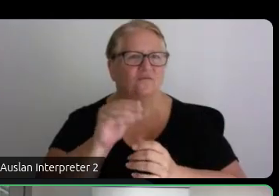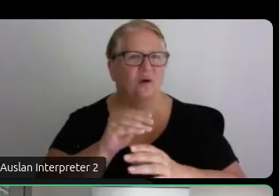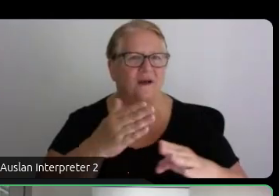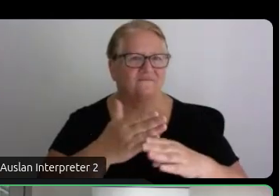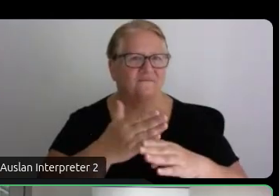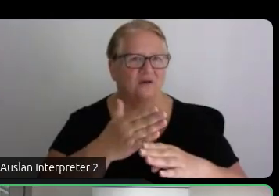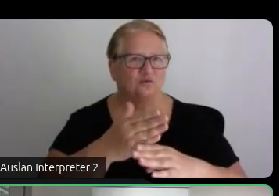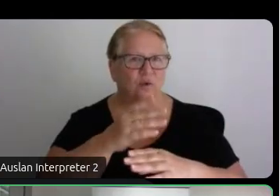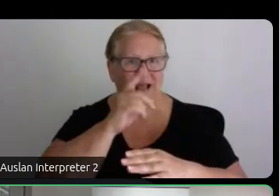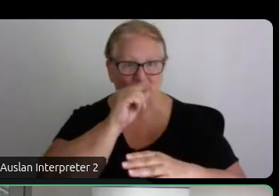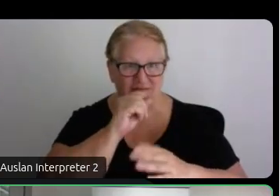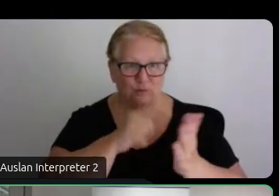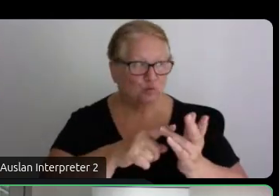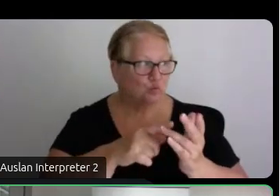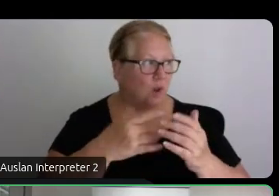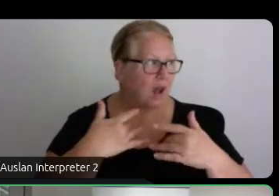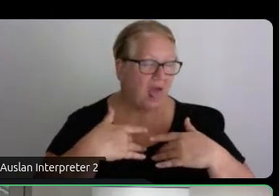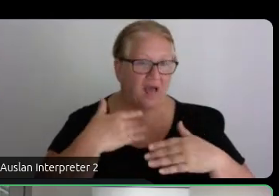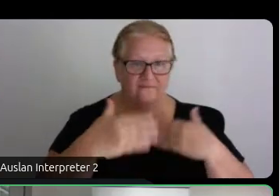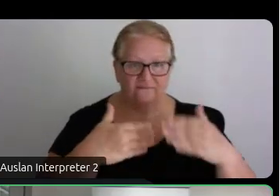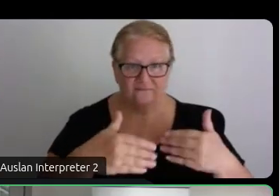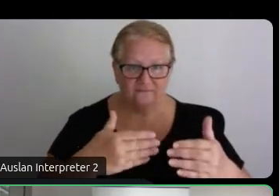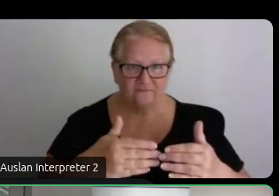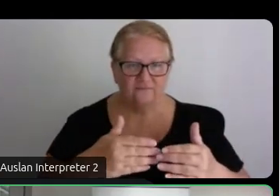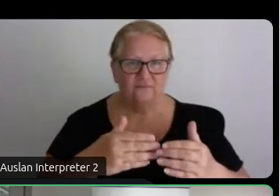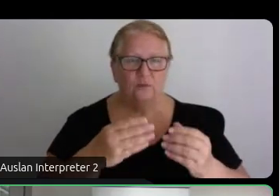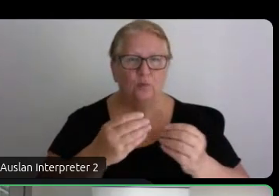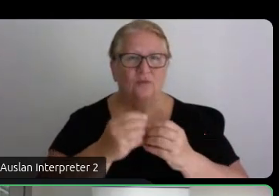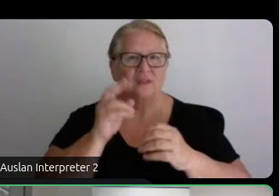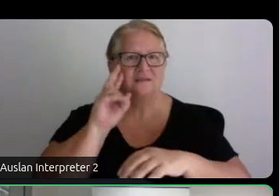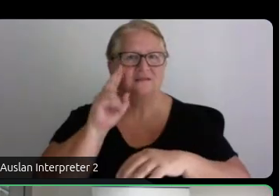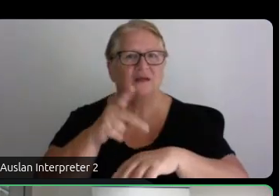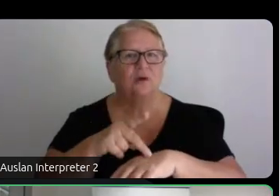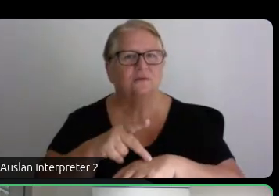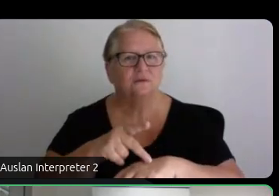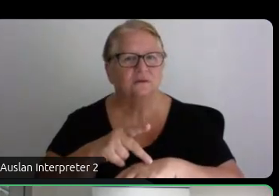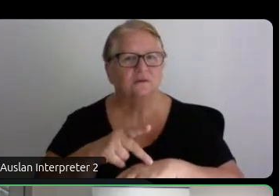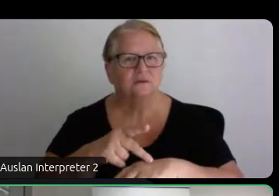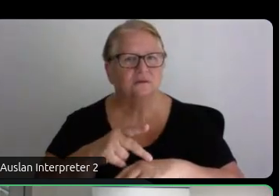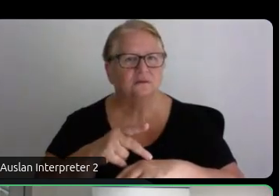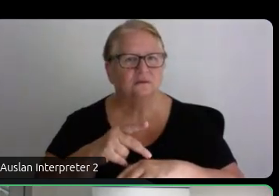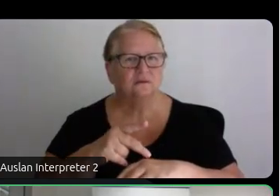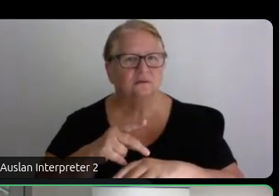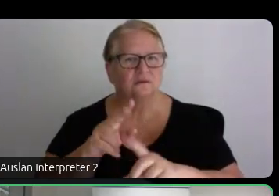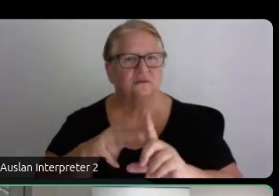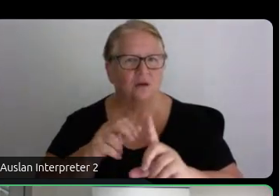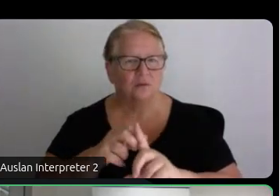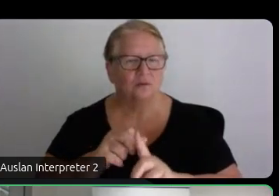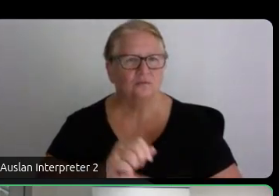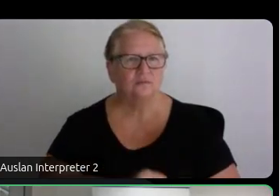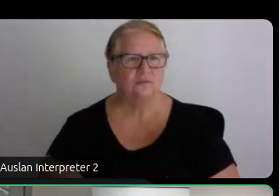effect and psychiatric conditions that someone has. I think that answers the question. Thank